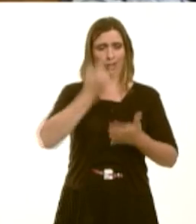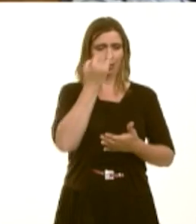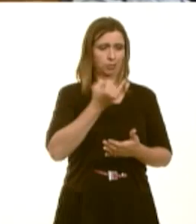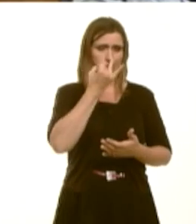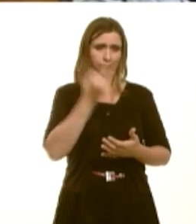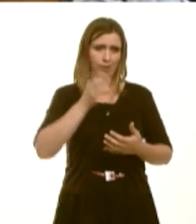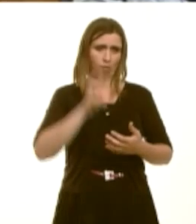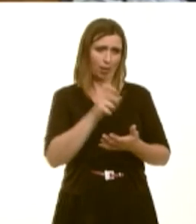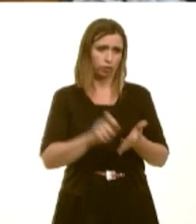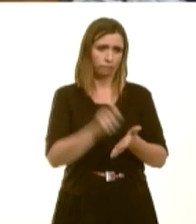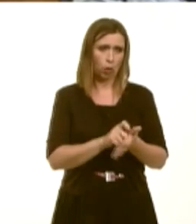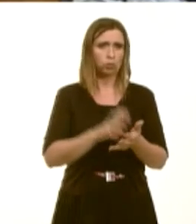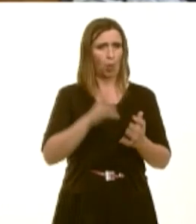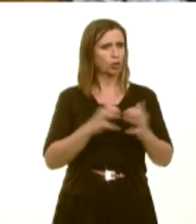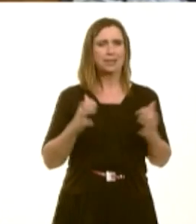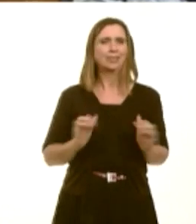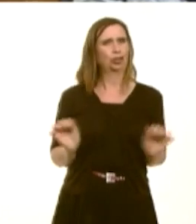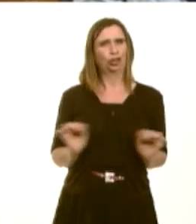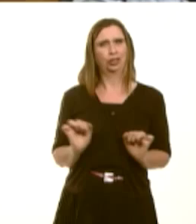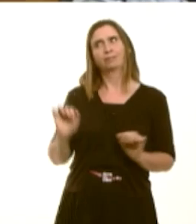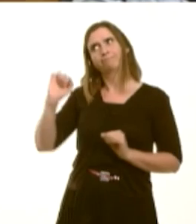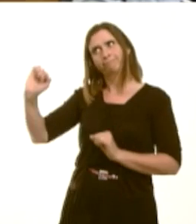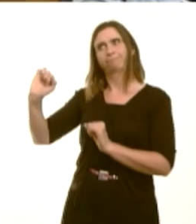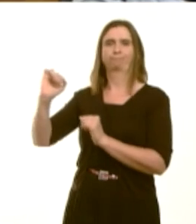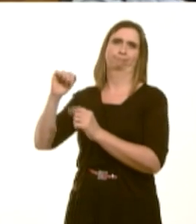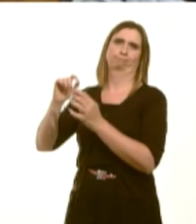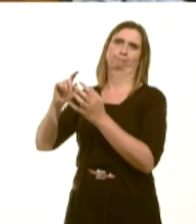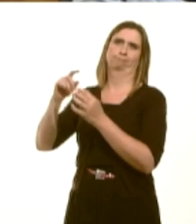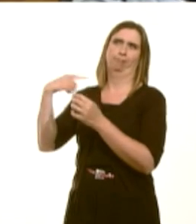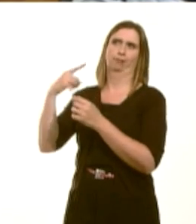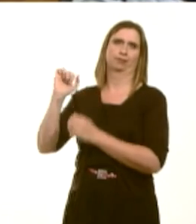that will happen, because these matters are entirely within the hands of the UK Government.